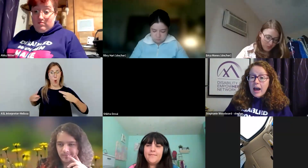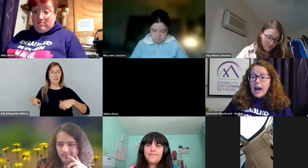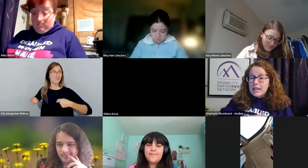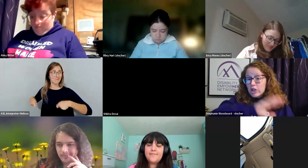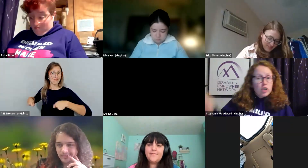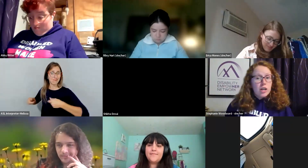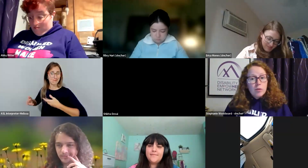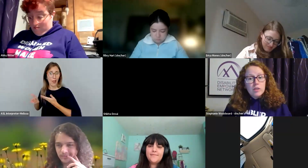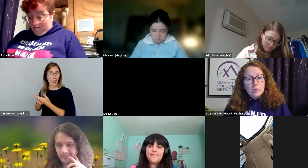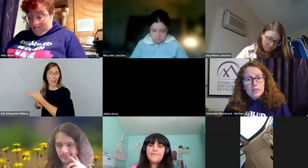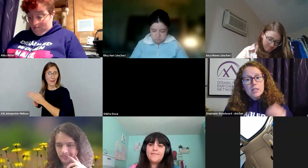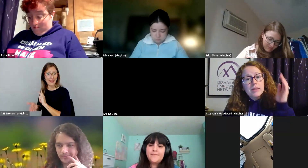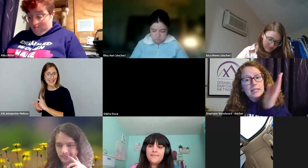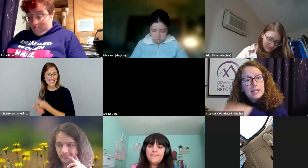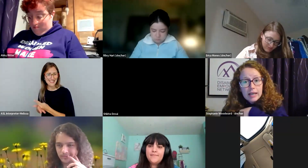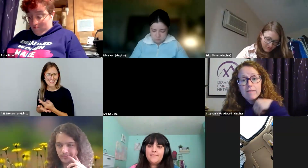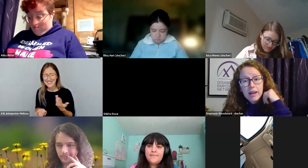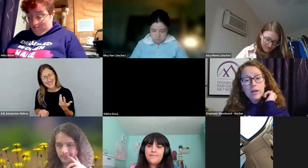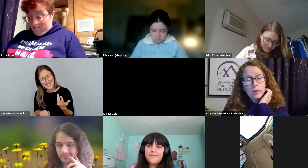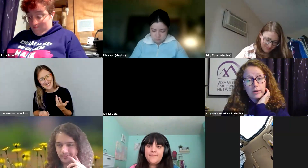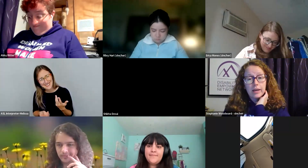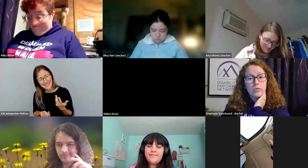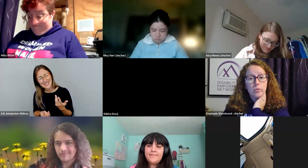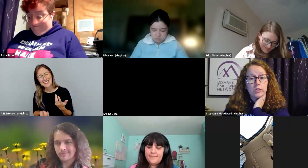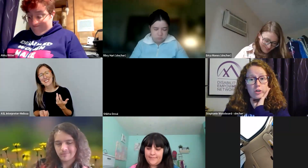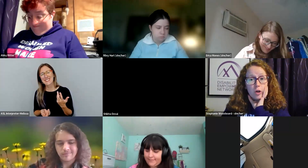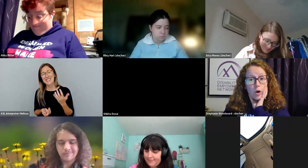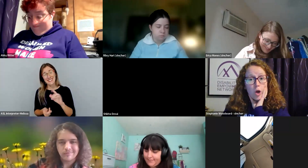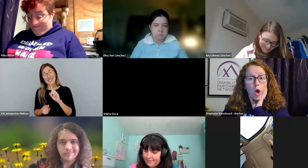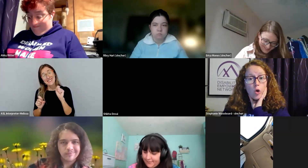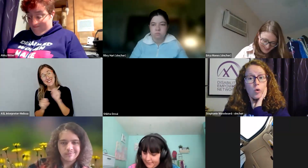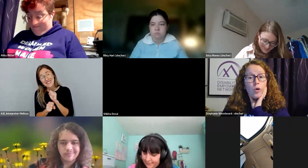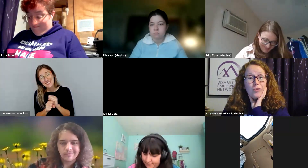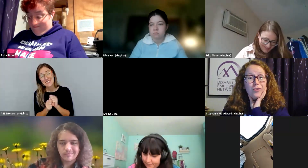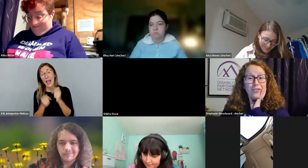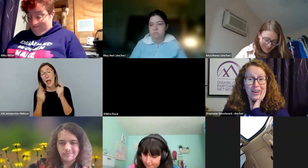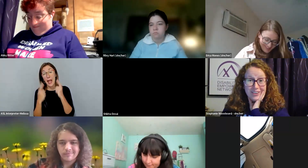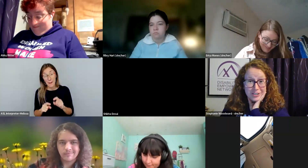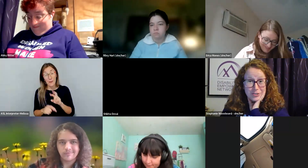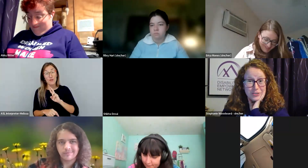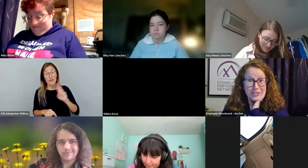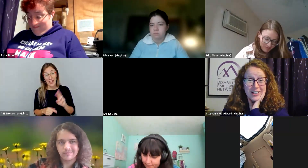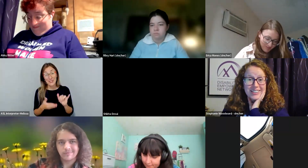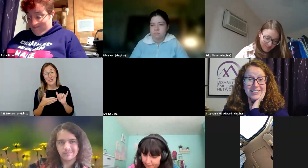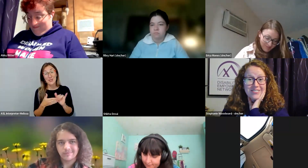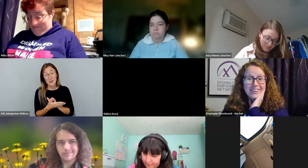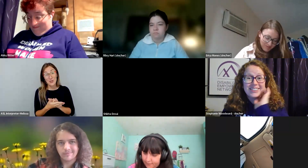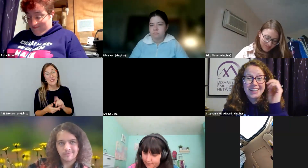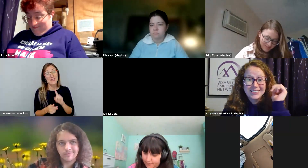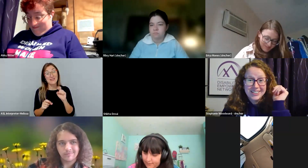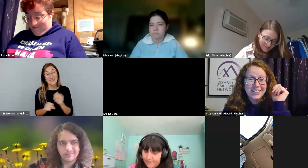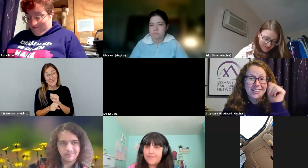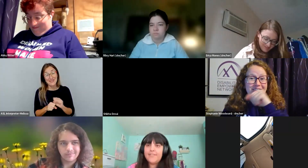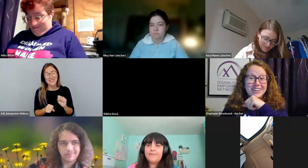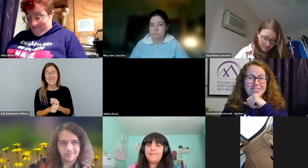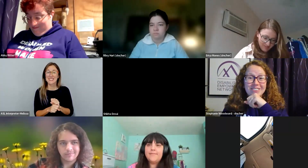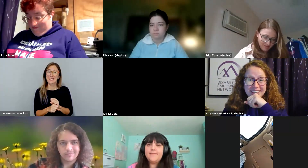know that for a fact. I just know that. I don't think I should be rolling